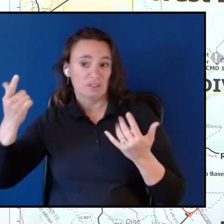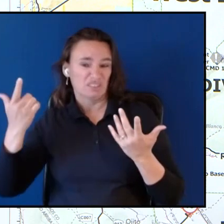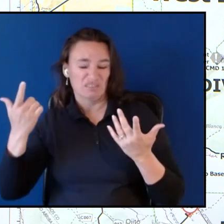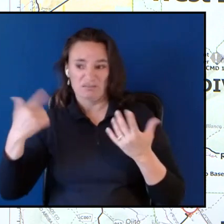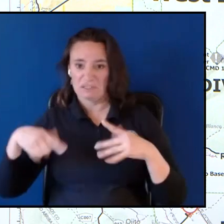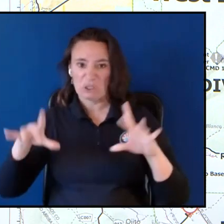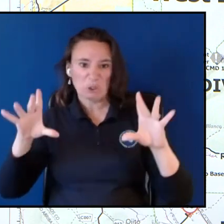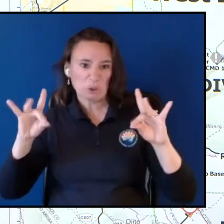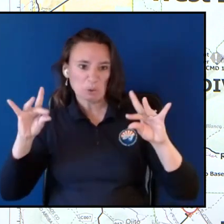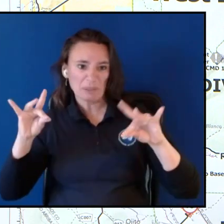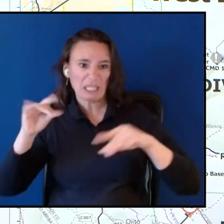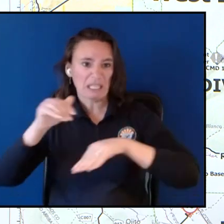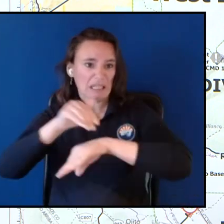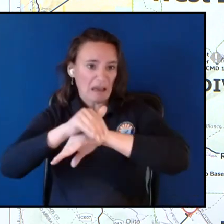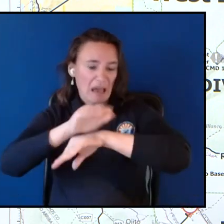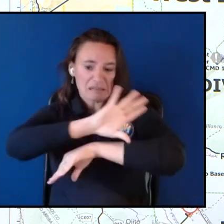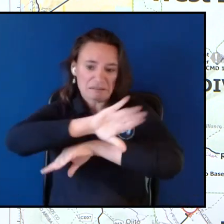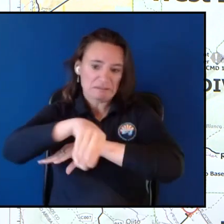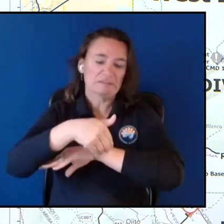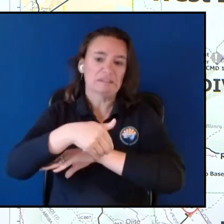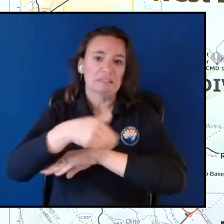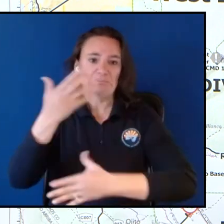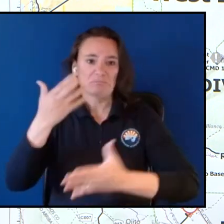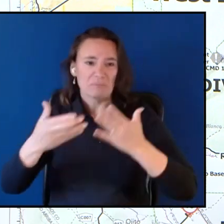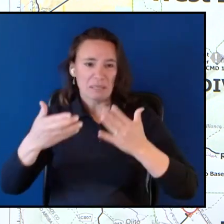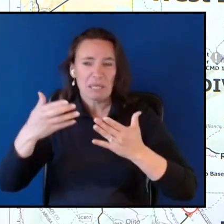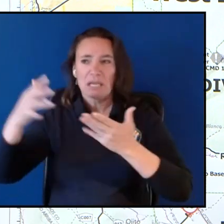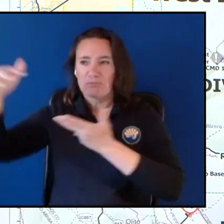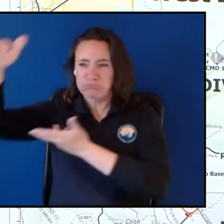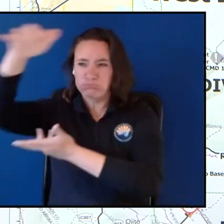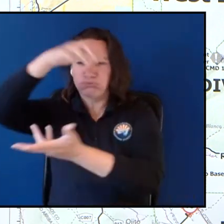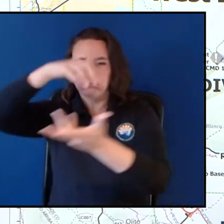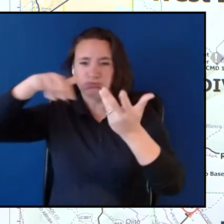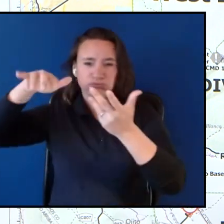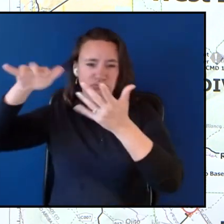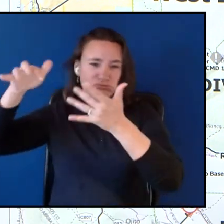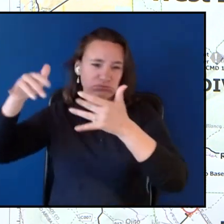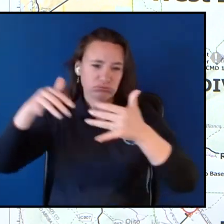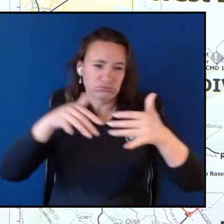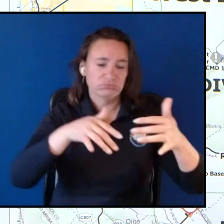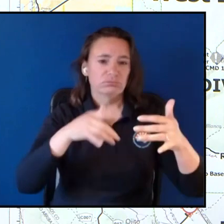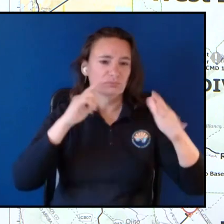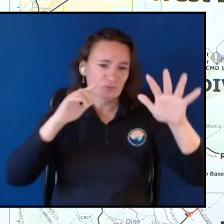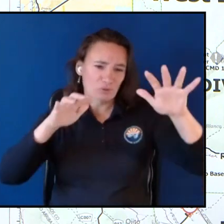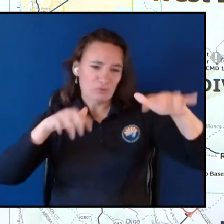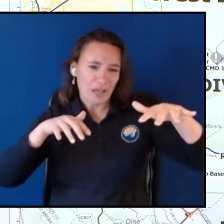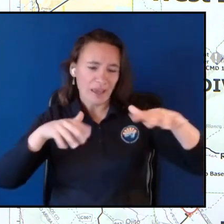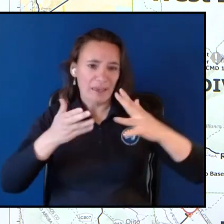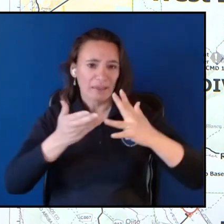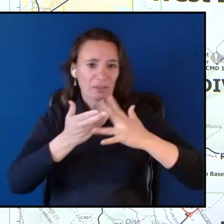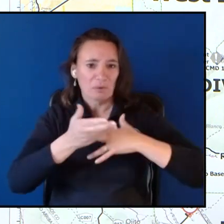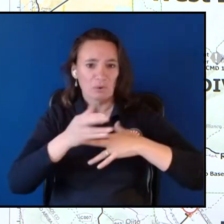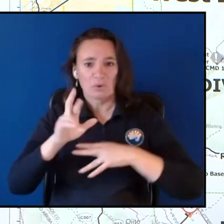looks like the monsoons you know you could see them starting to build in the southeast and pushing up through Ruidoso and we knew in the next couple days we're